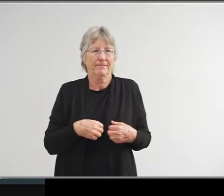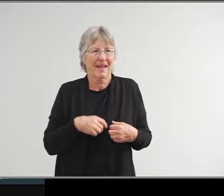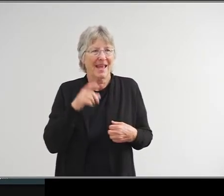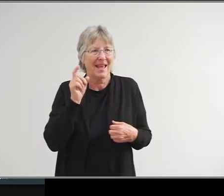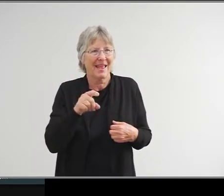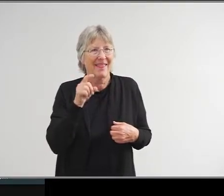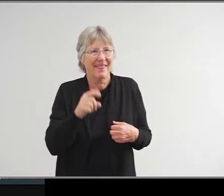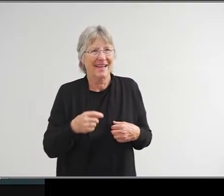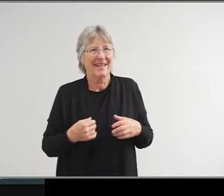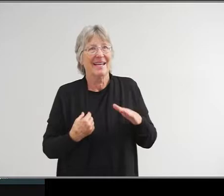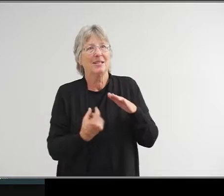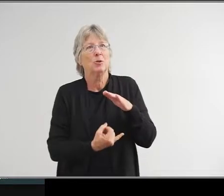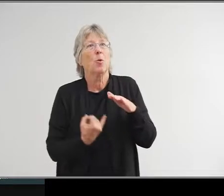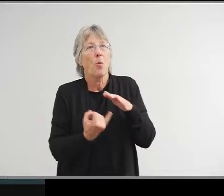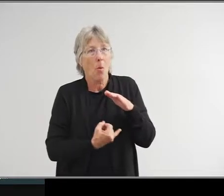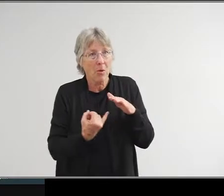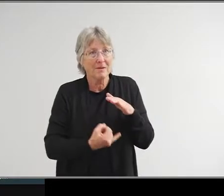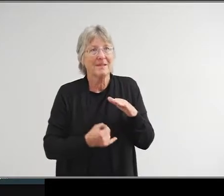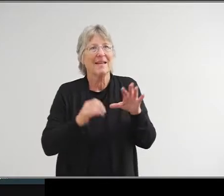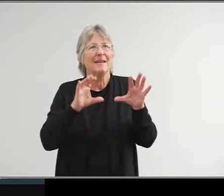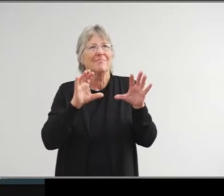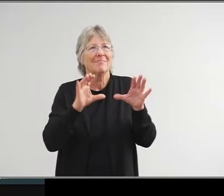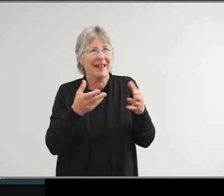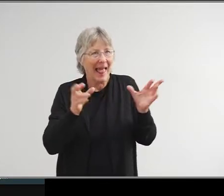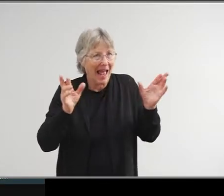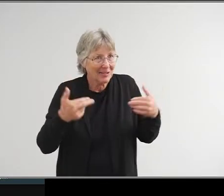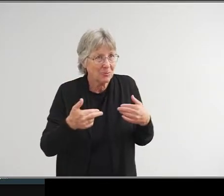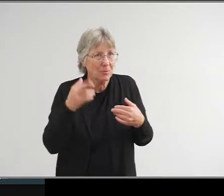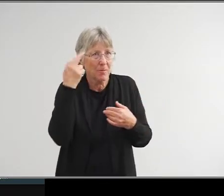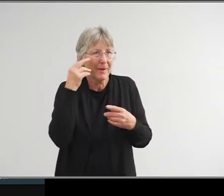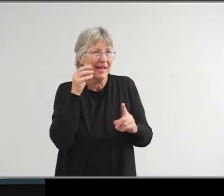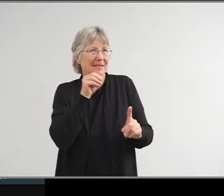because of case exposures and balancing those out